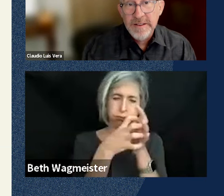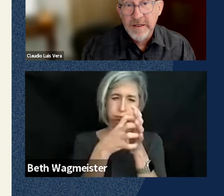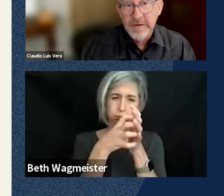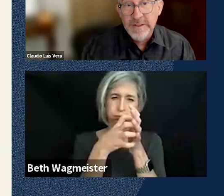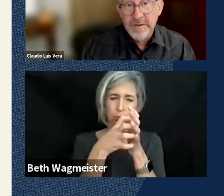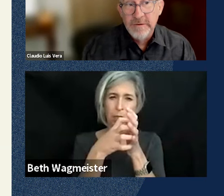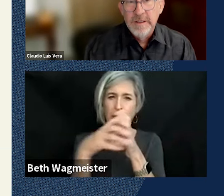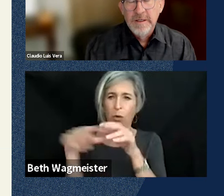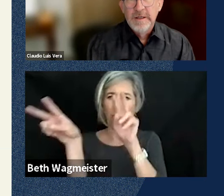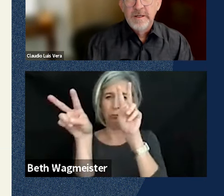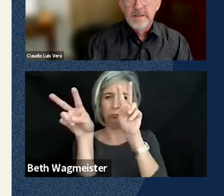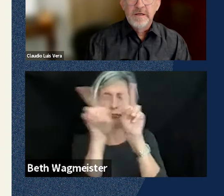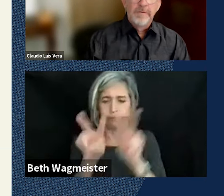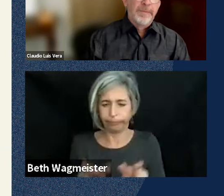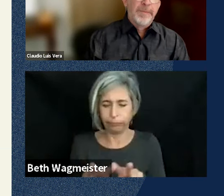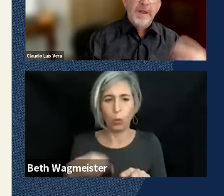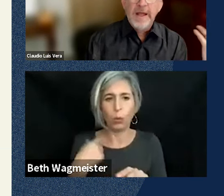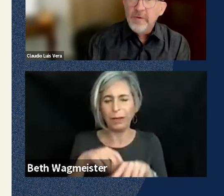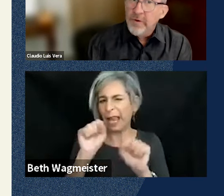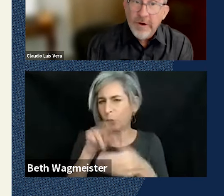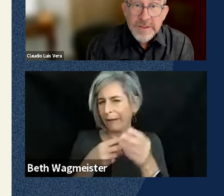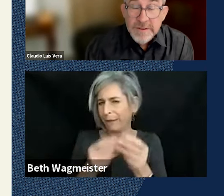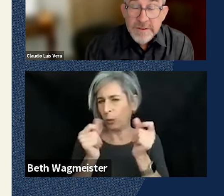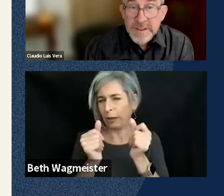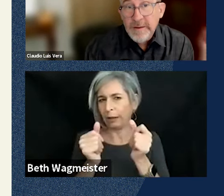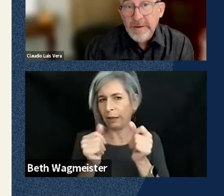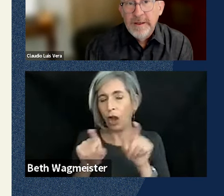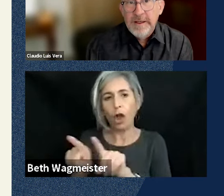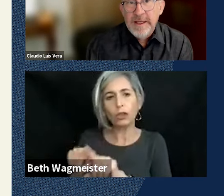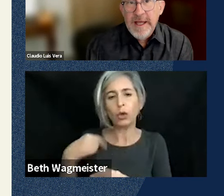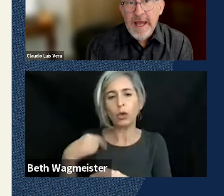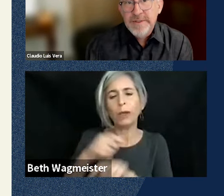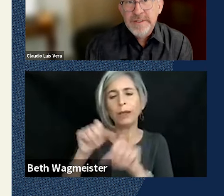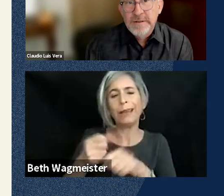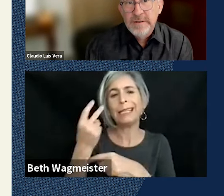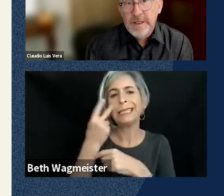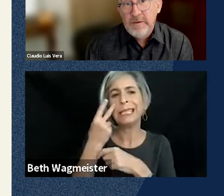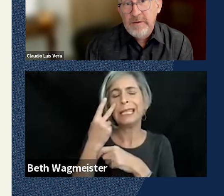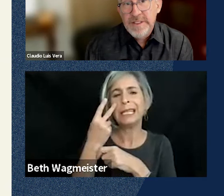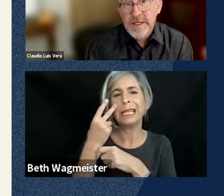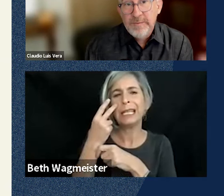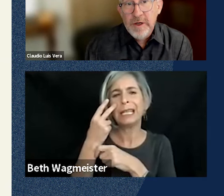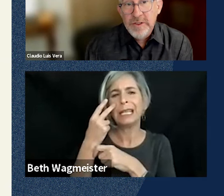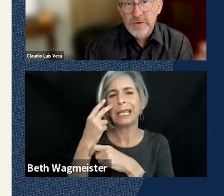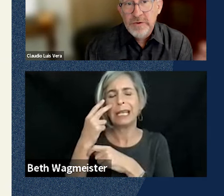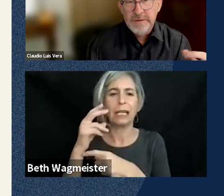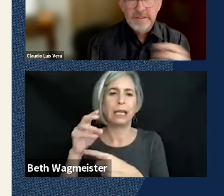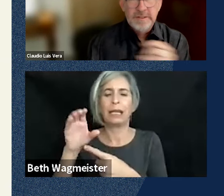a second or two. So and we're also seeing caps, and we're seeing punctuation.